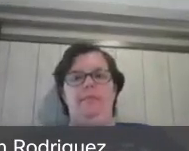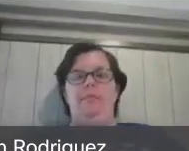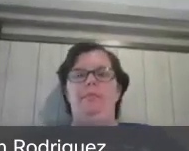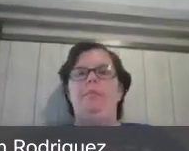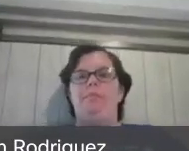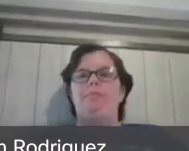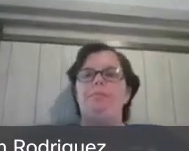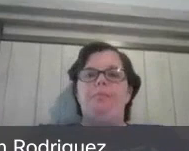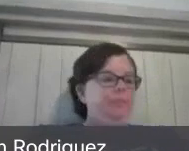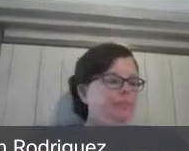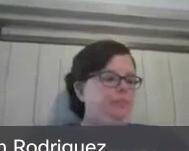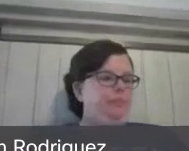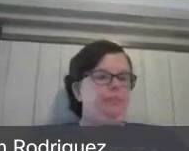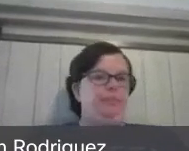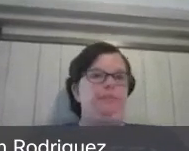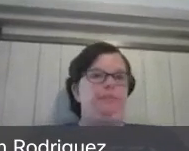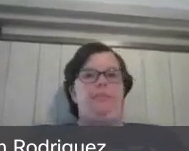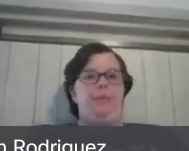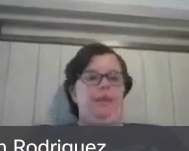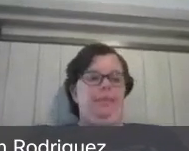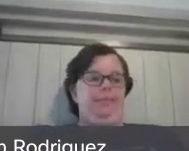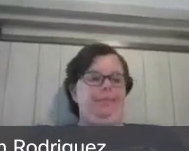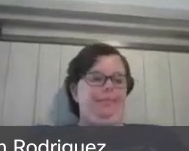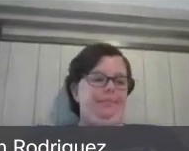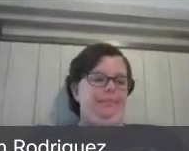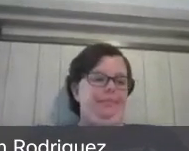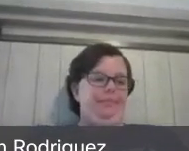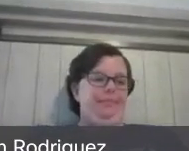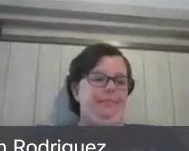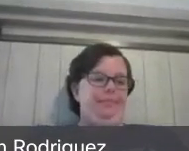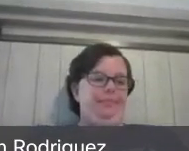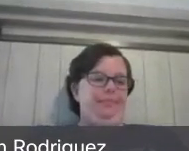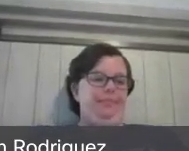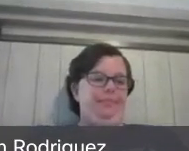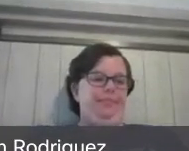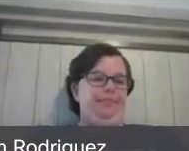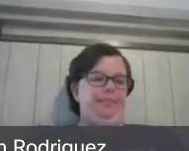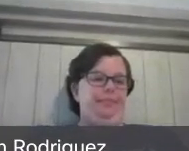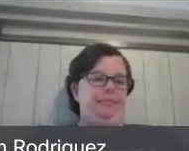It's still really valuable information, especially the information about the applicant's functioning